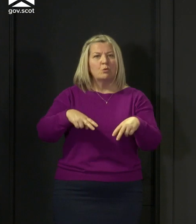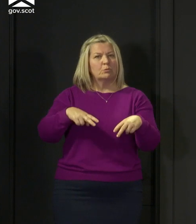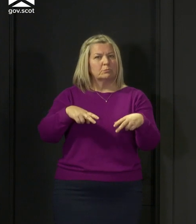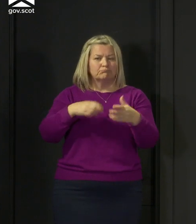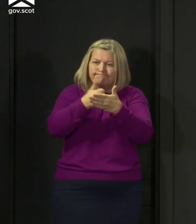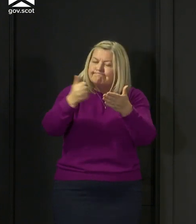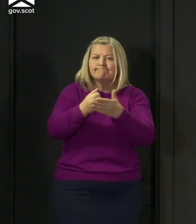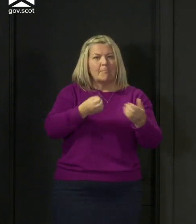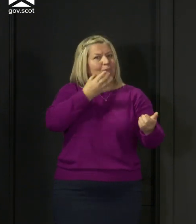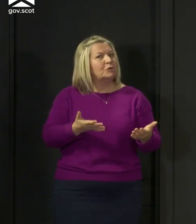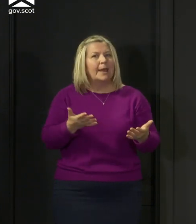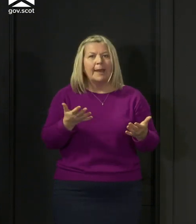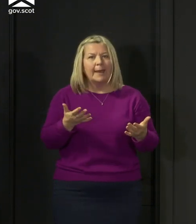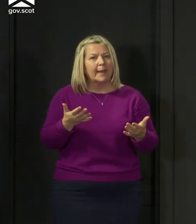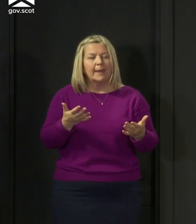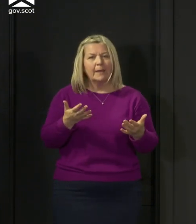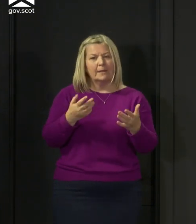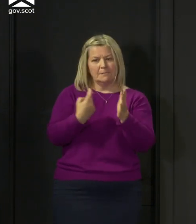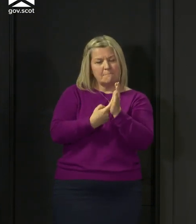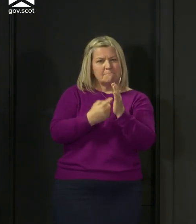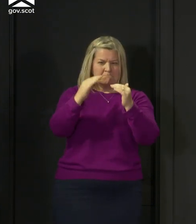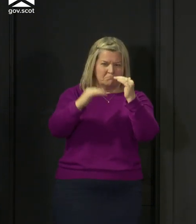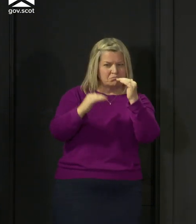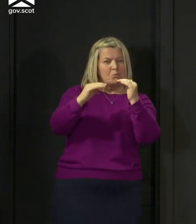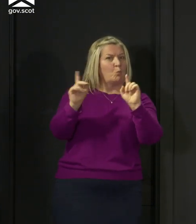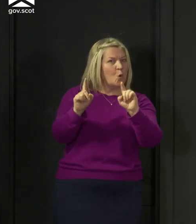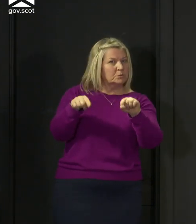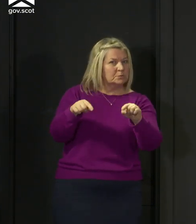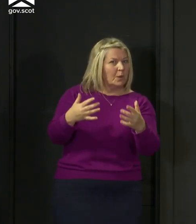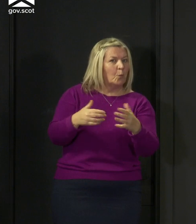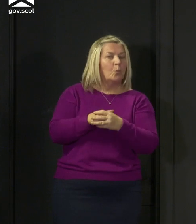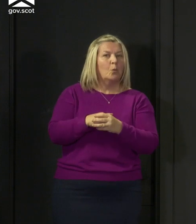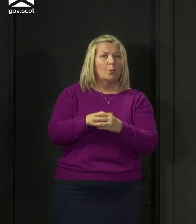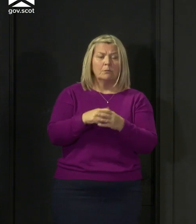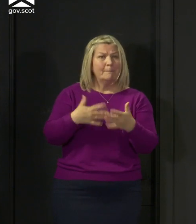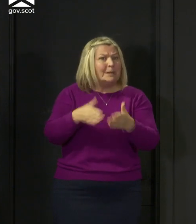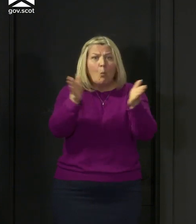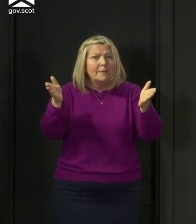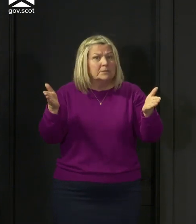day-to-day basis, so, you know, these are things that we have been very open and transparent